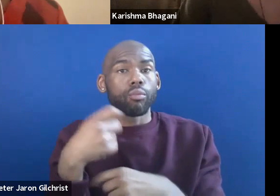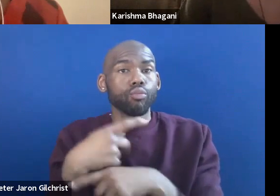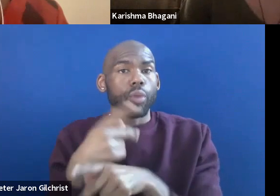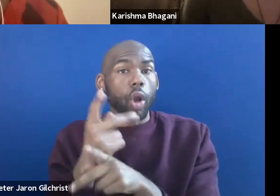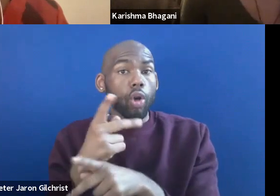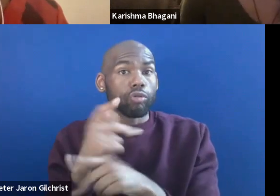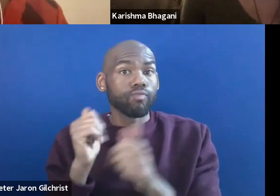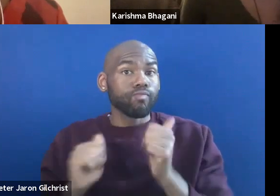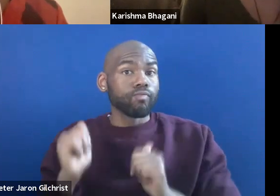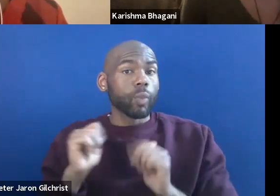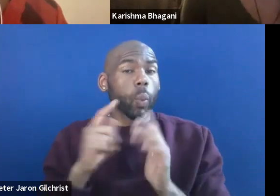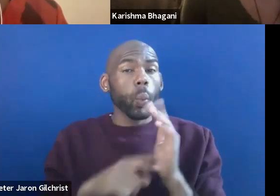to increase the lifespan of the show?